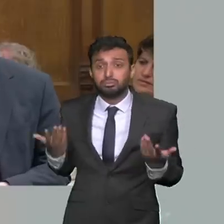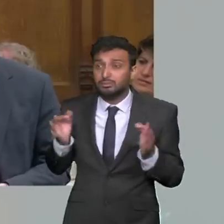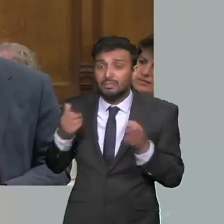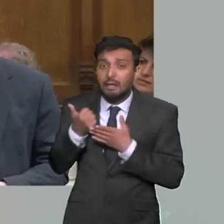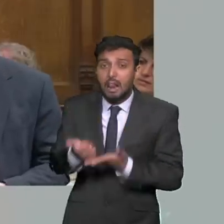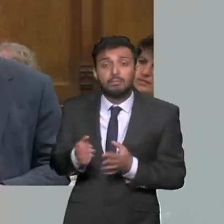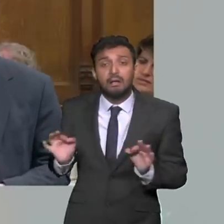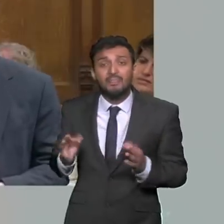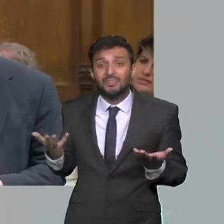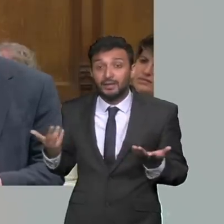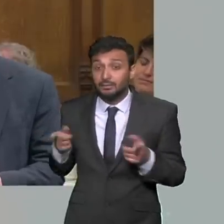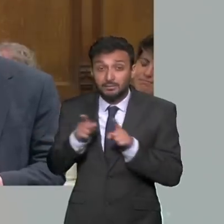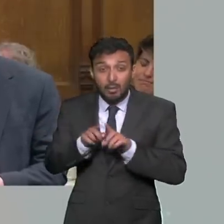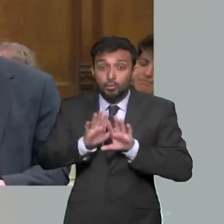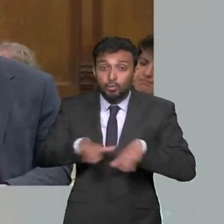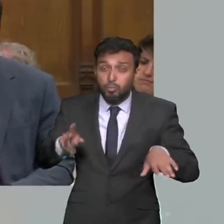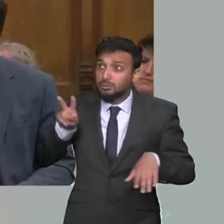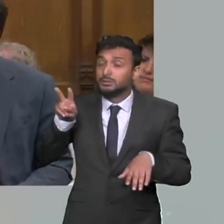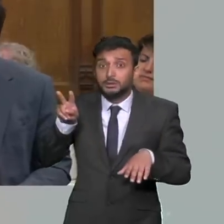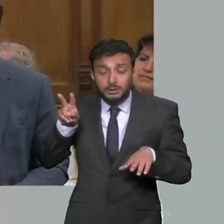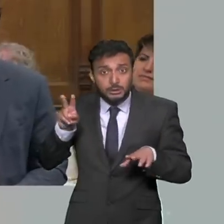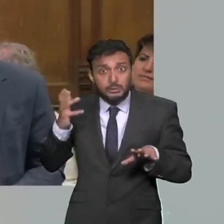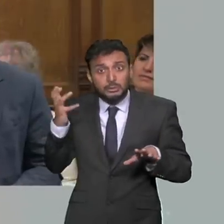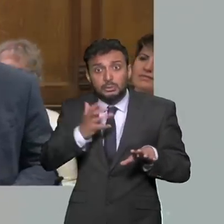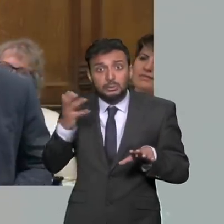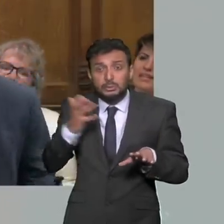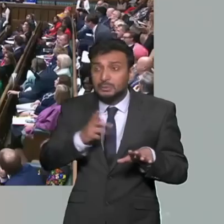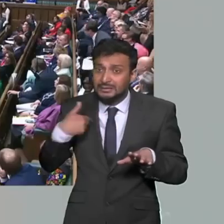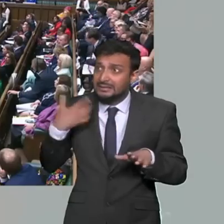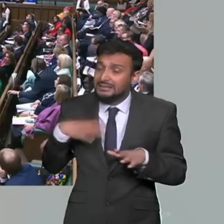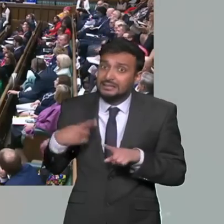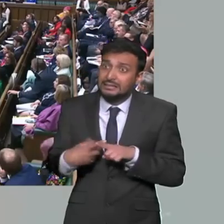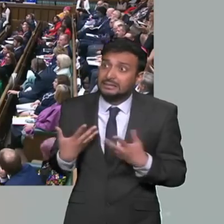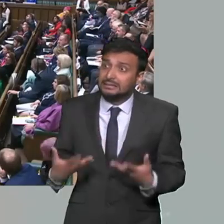Our children can see the need for emergency action; why cannot our Government?